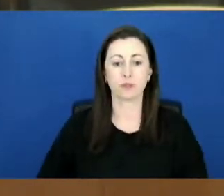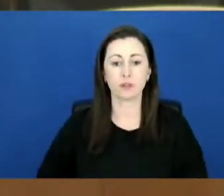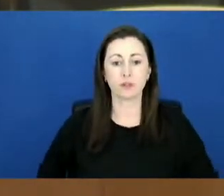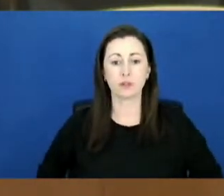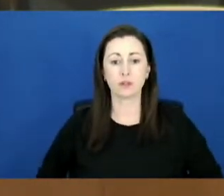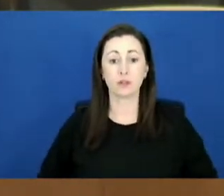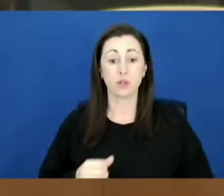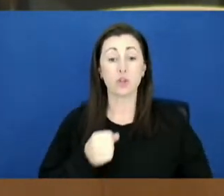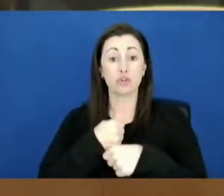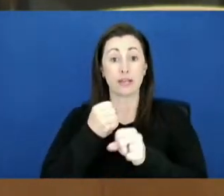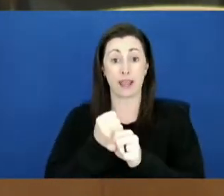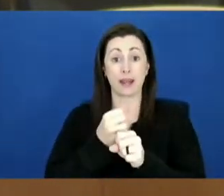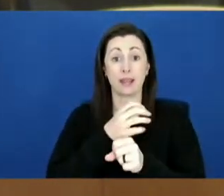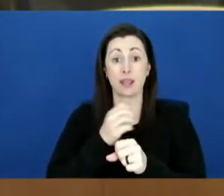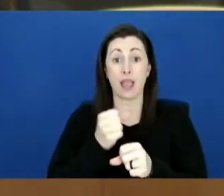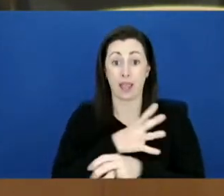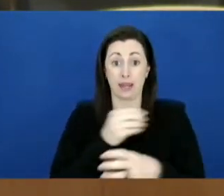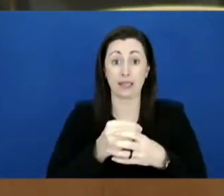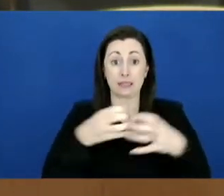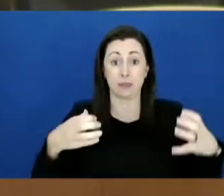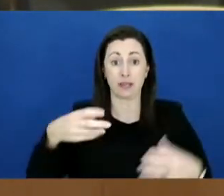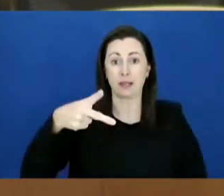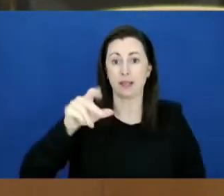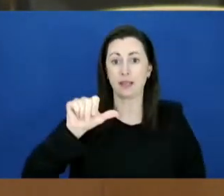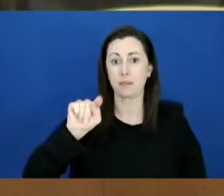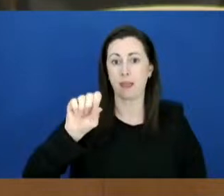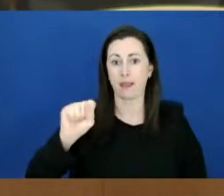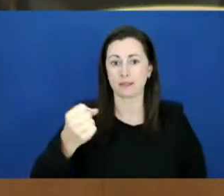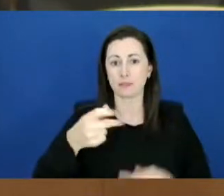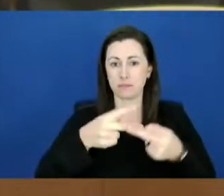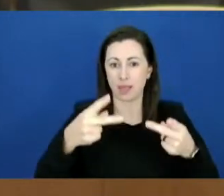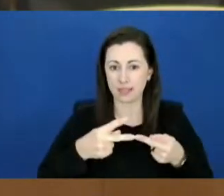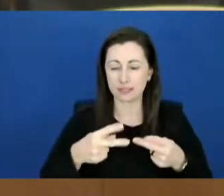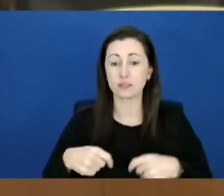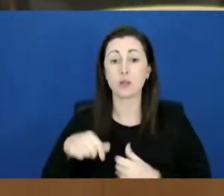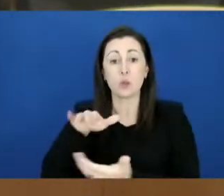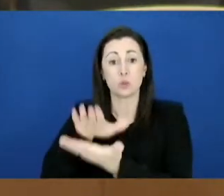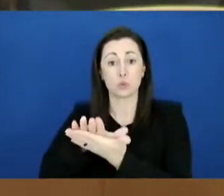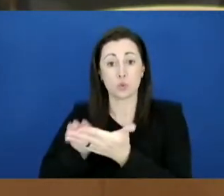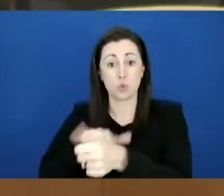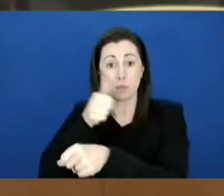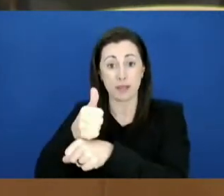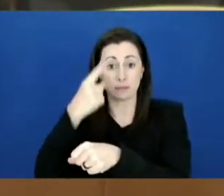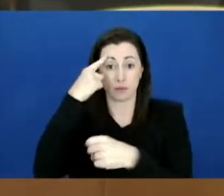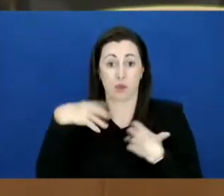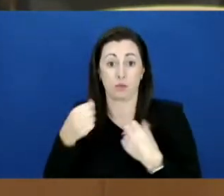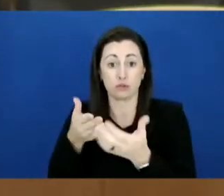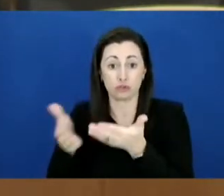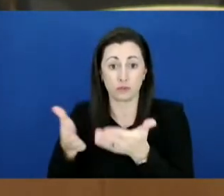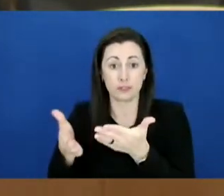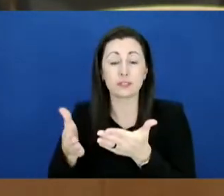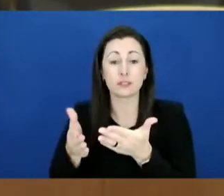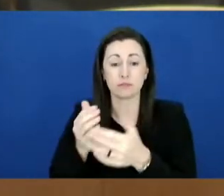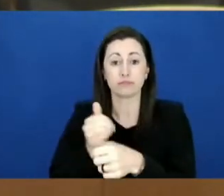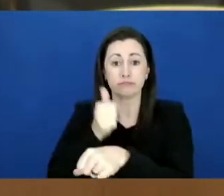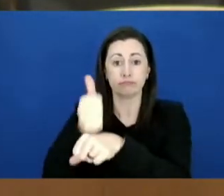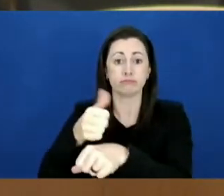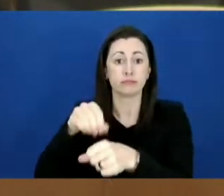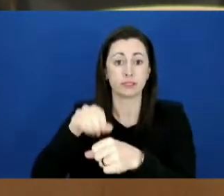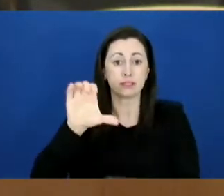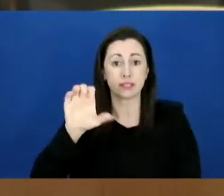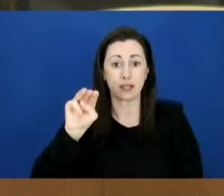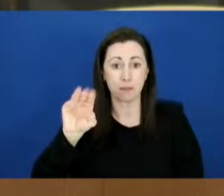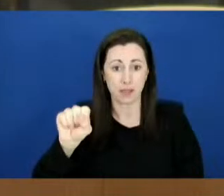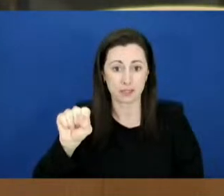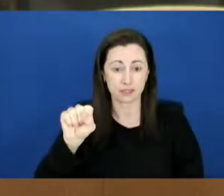FOR CHILDREN.